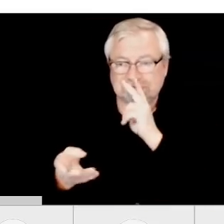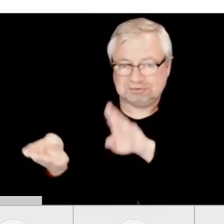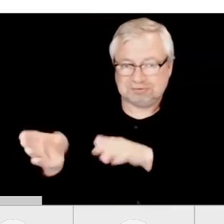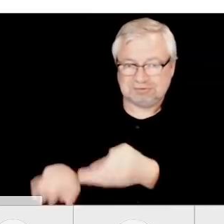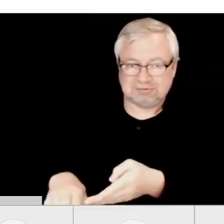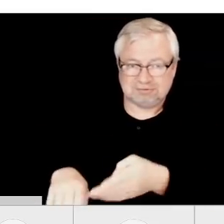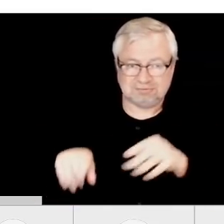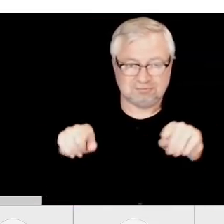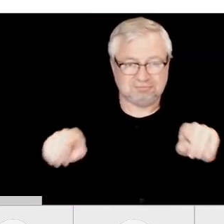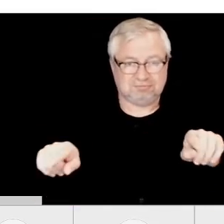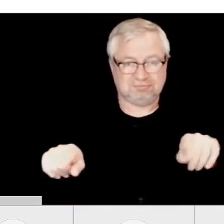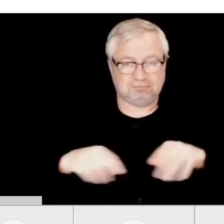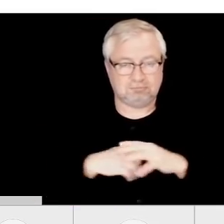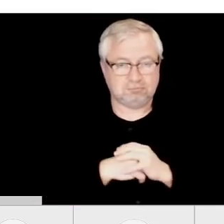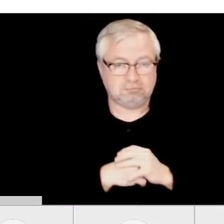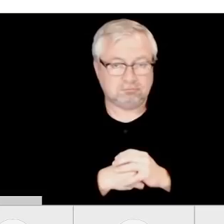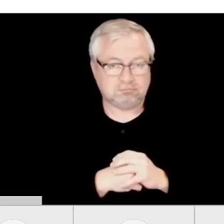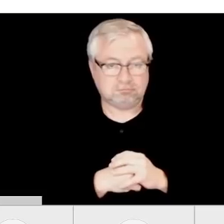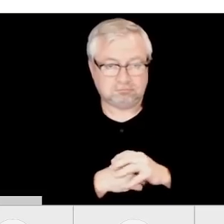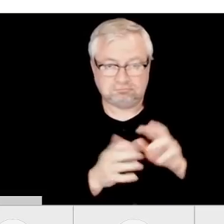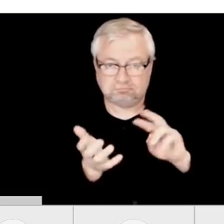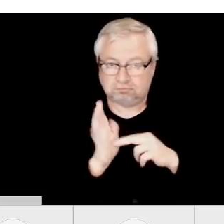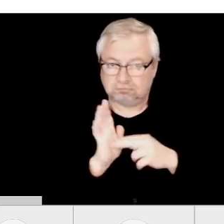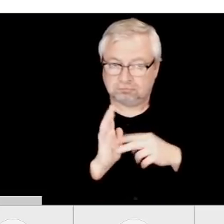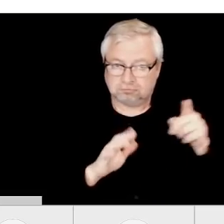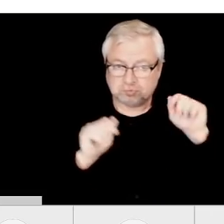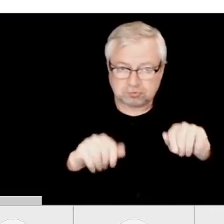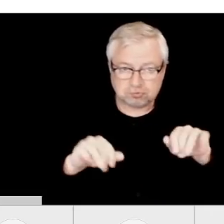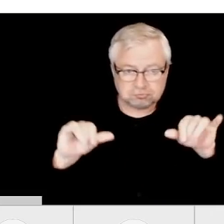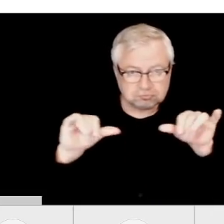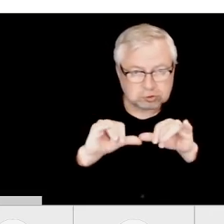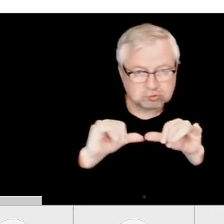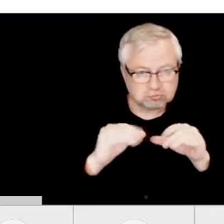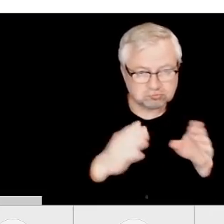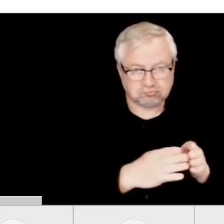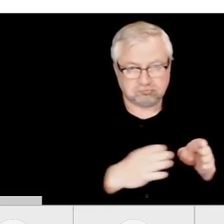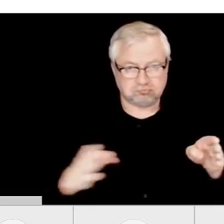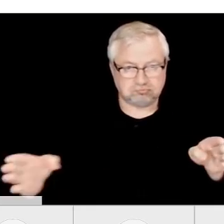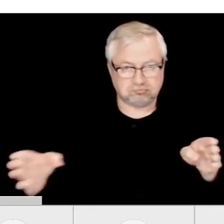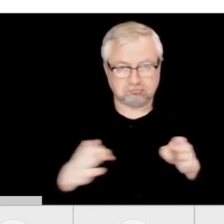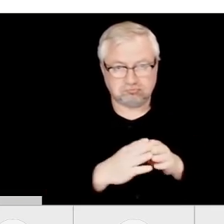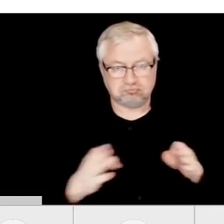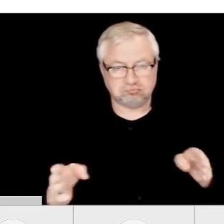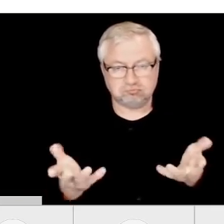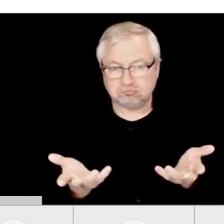measures that the Commissioner and the Health Commissioner have taken a more